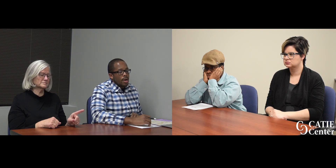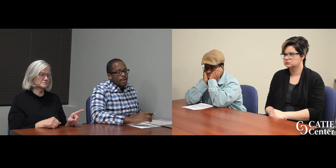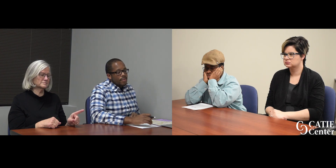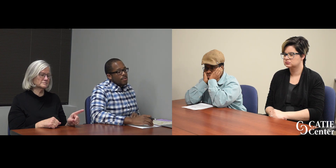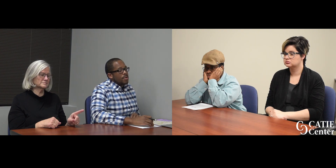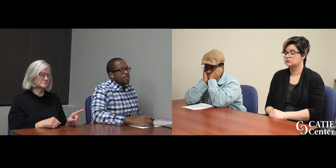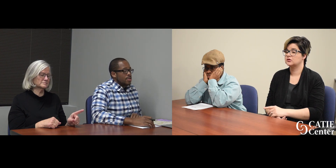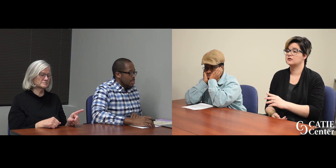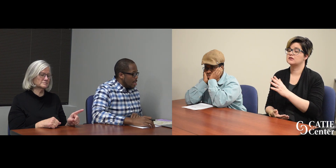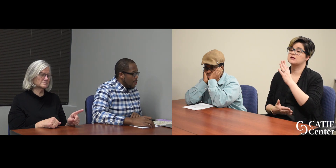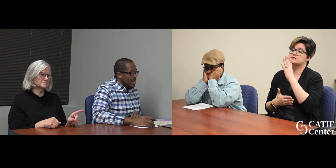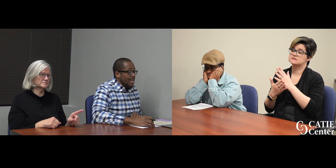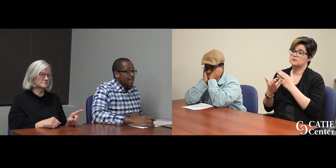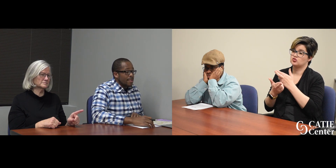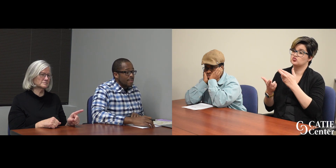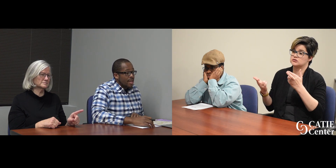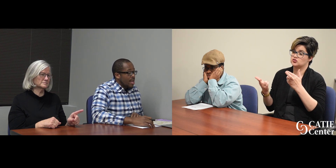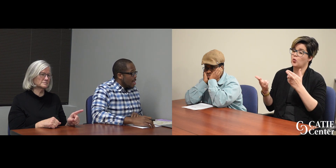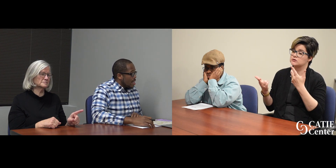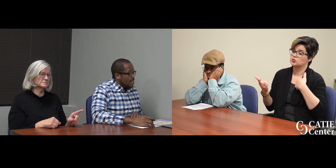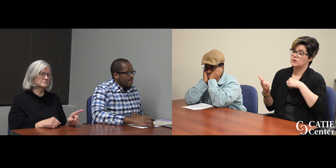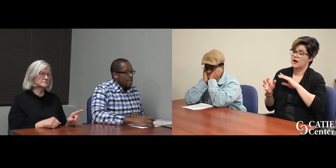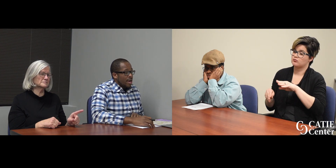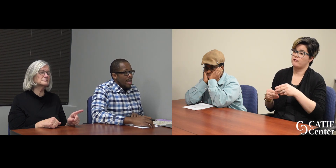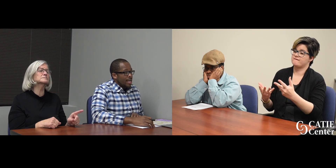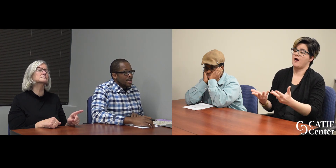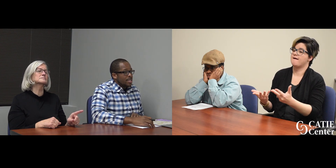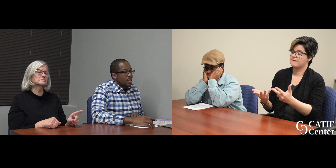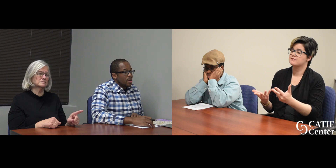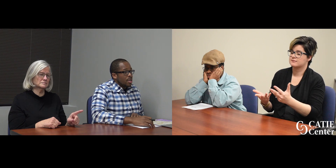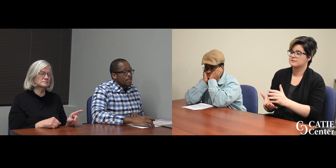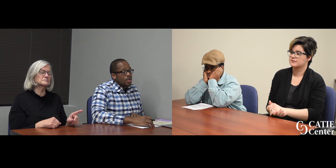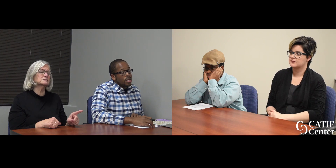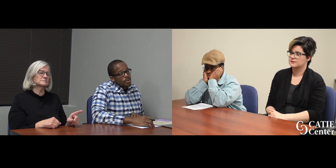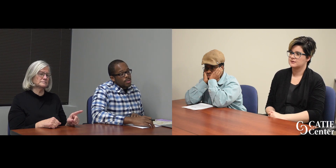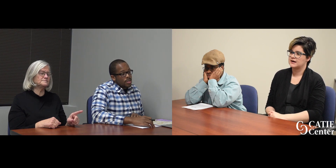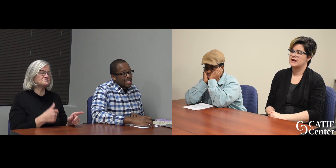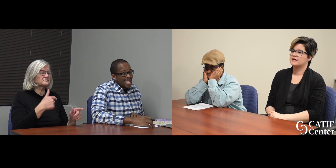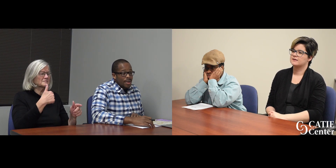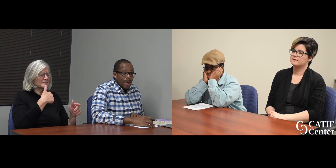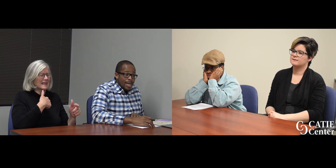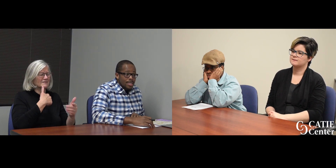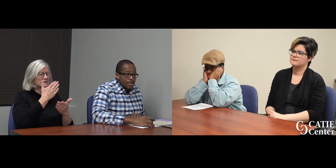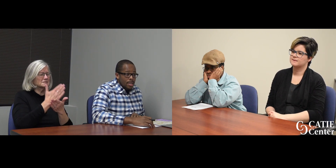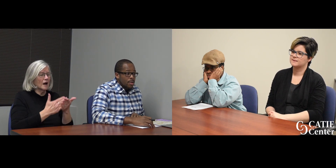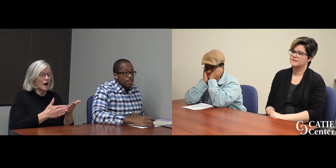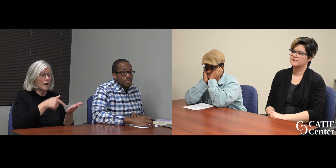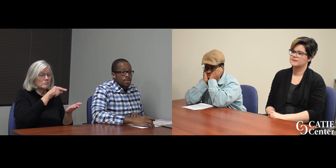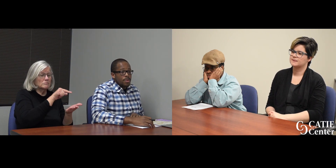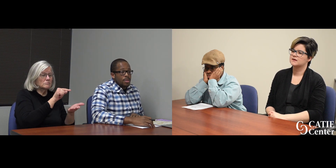there are a few resources that we can give, as far as community resources that could possibly help you.